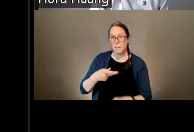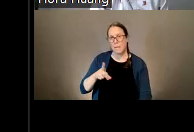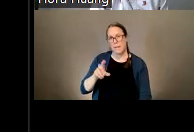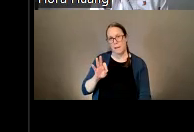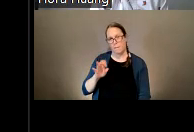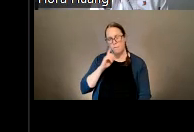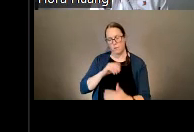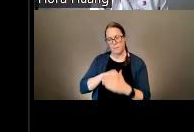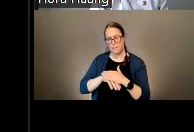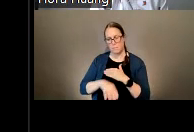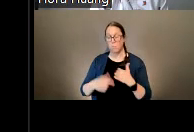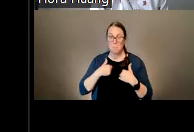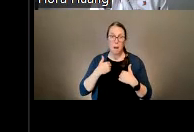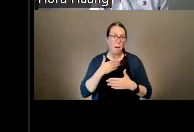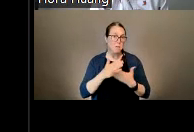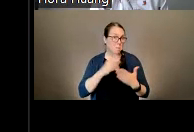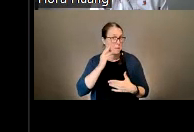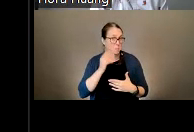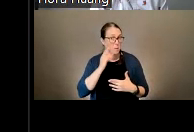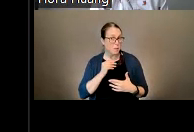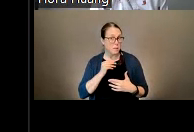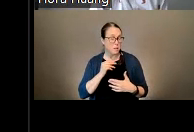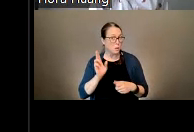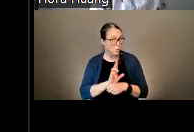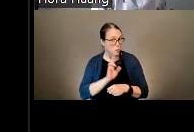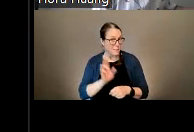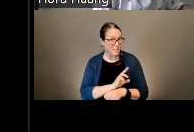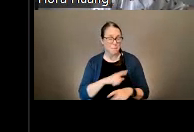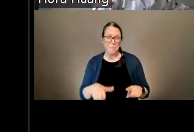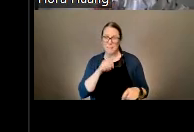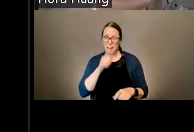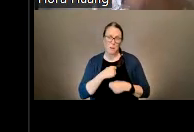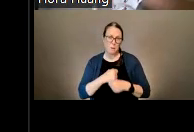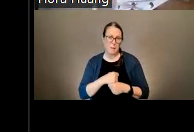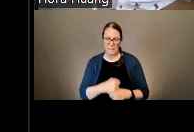I certainly have experience using them, but not so much getting into